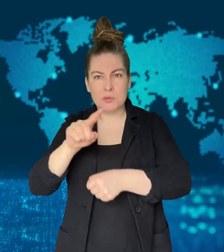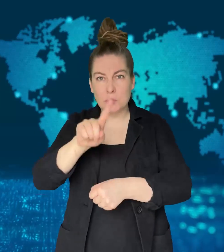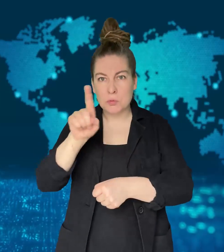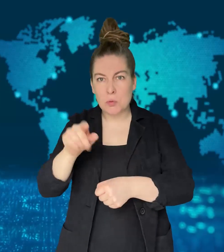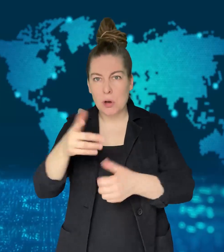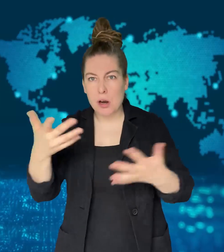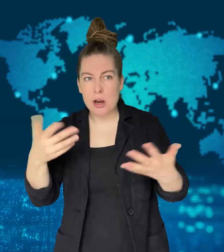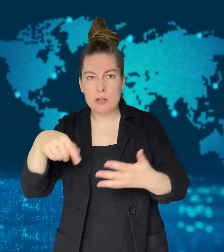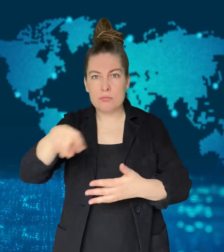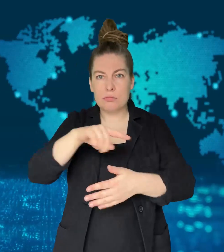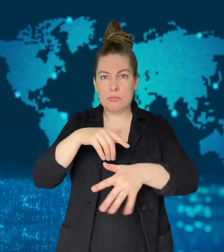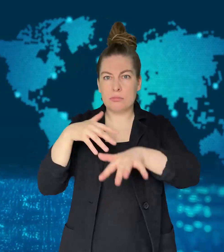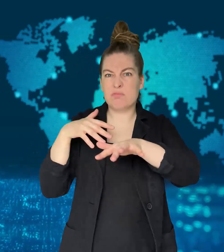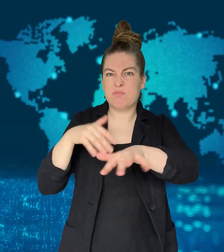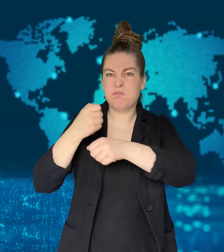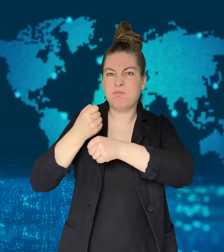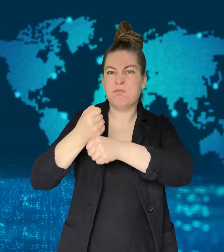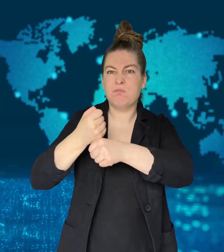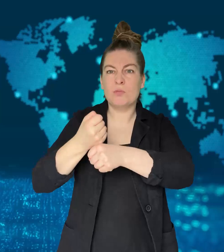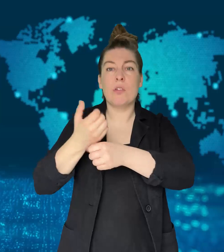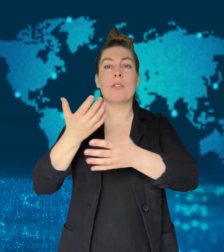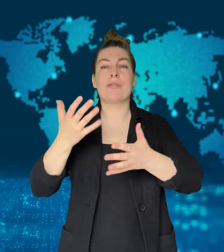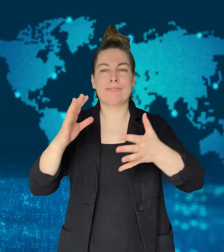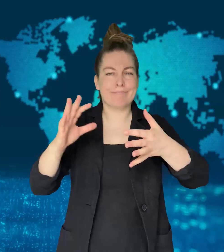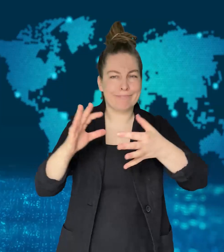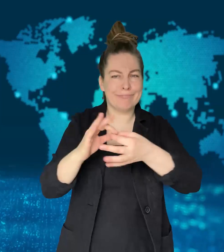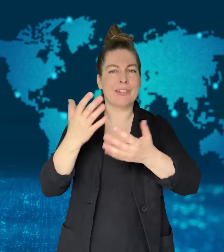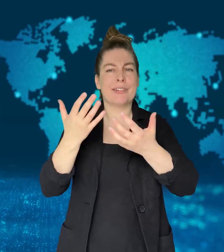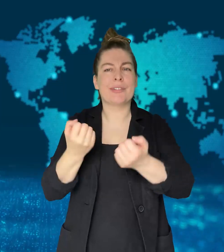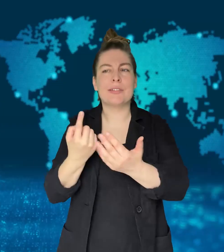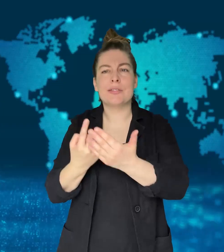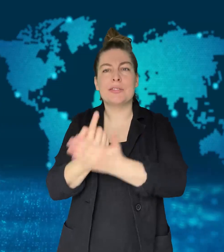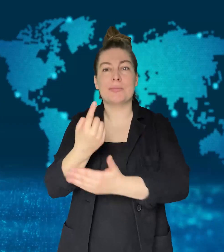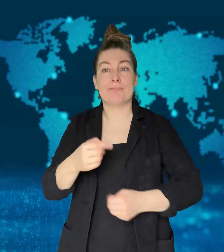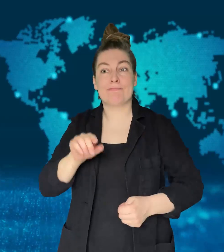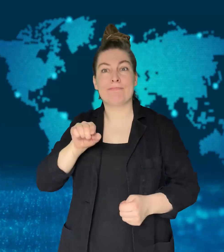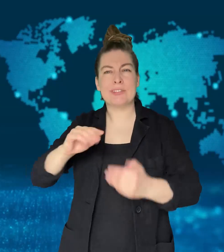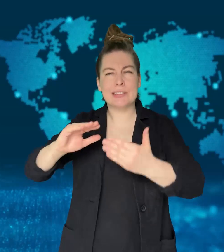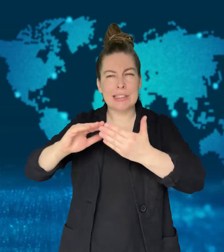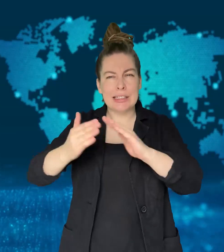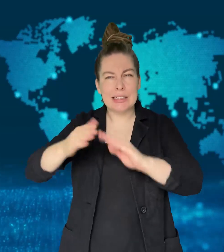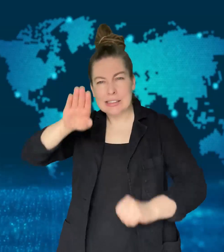protests for four days.